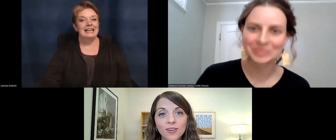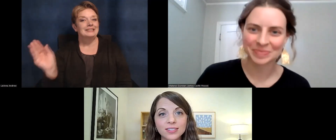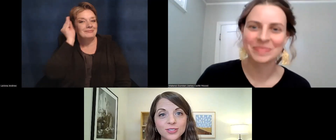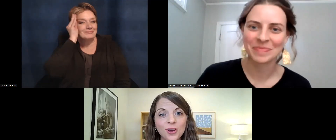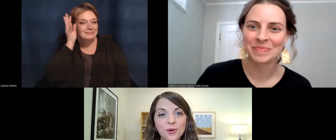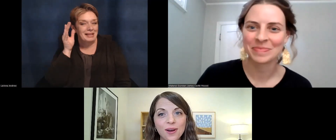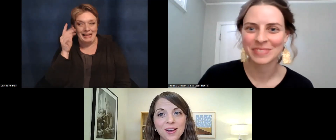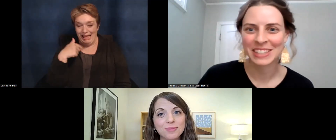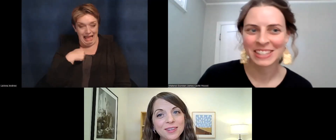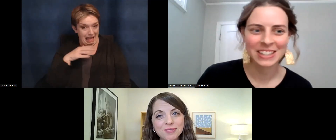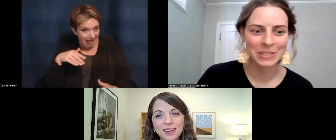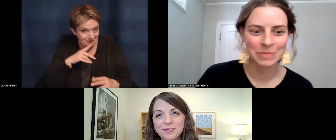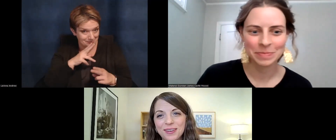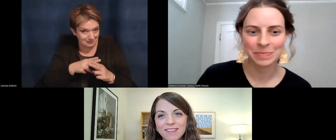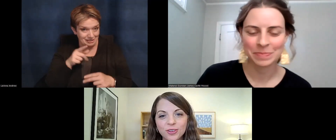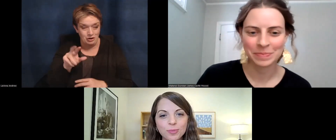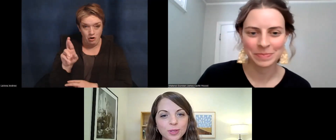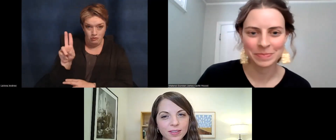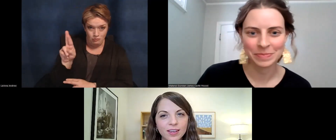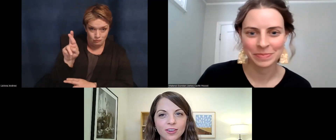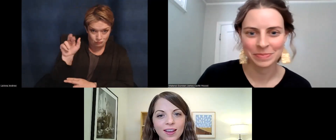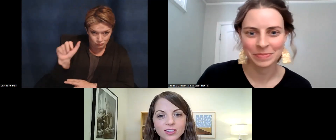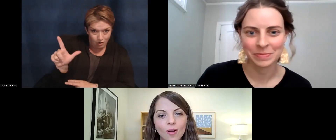and so sometimes we have little blips in the internet.